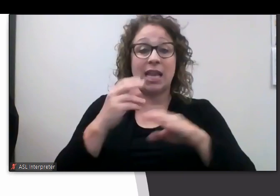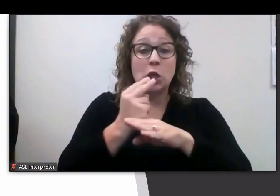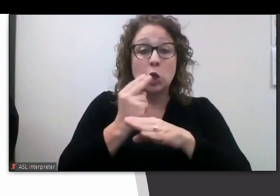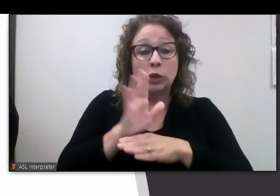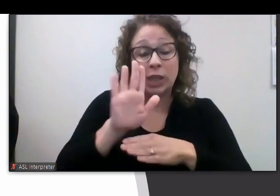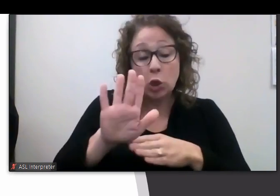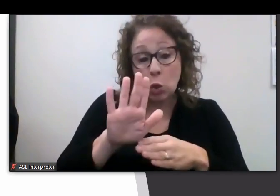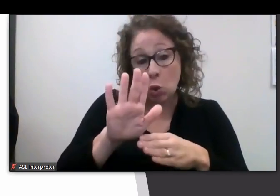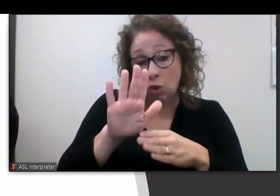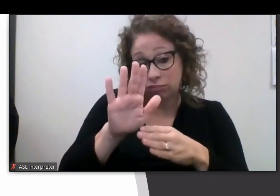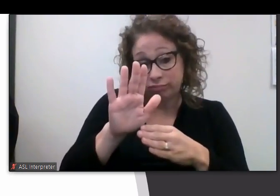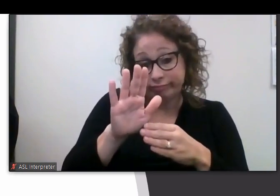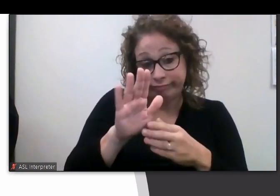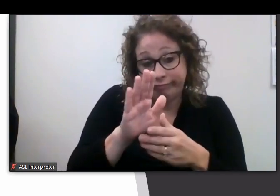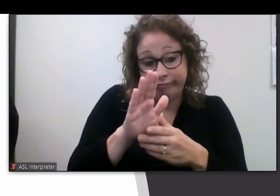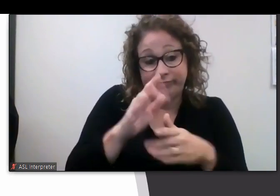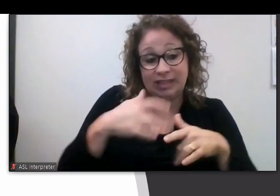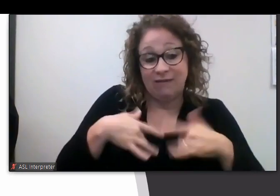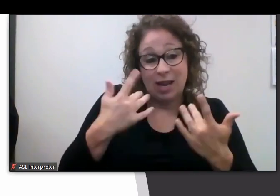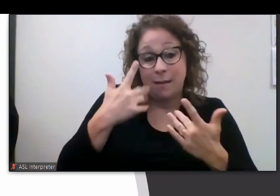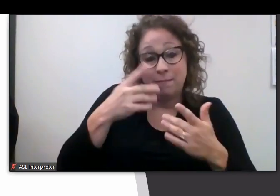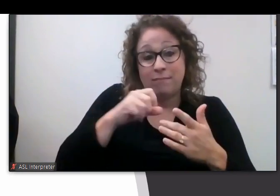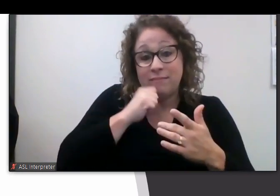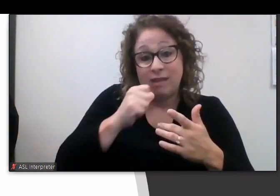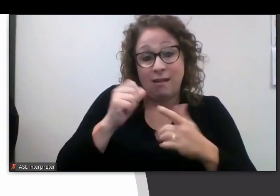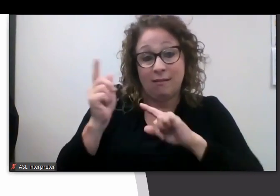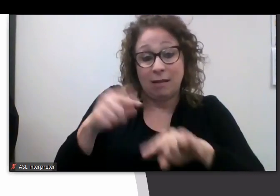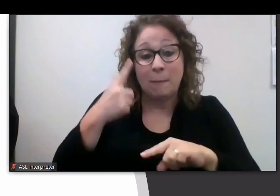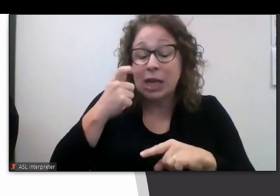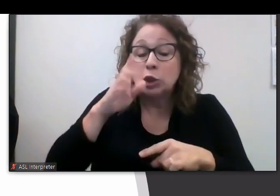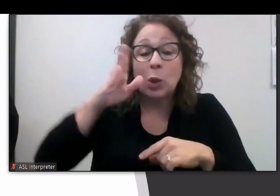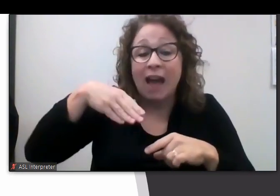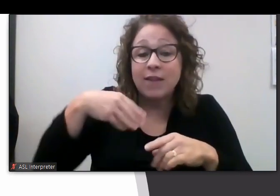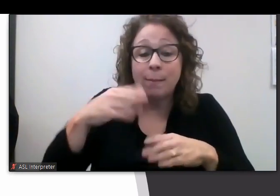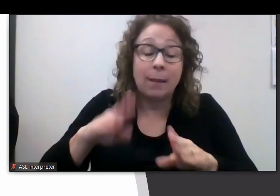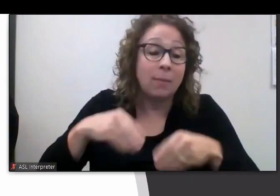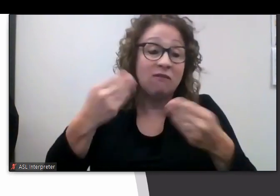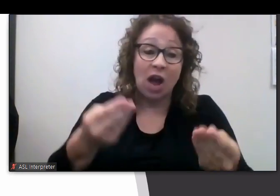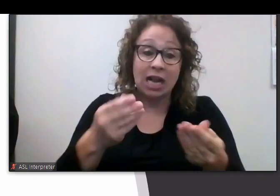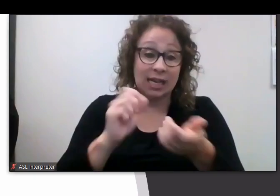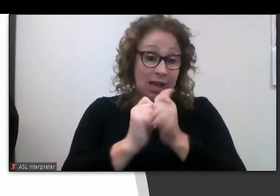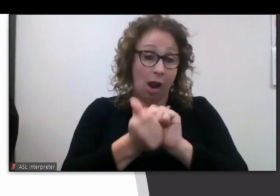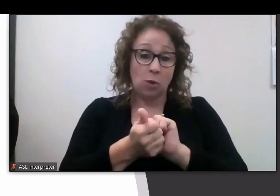because you haven't been providing these accommodations or they just didn't know about it.